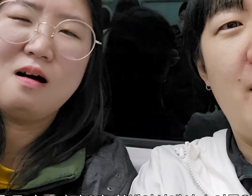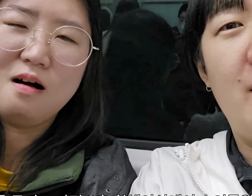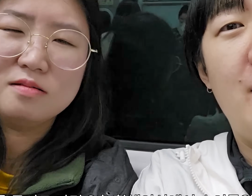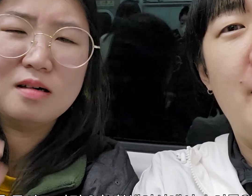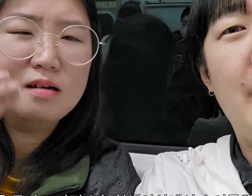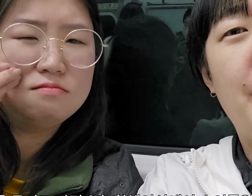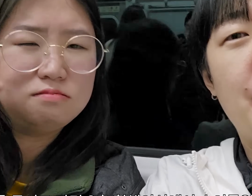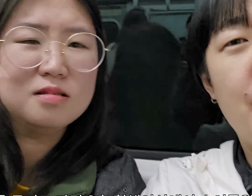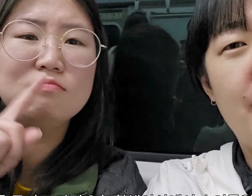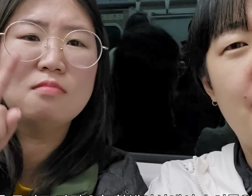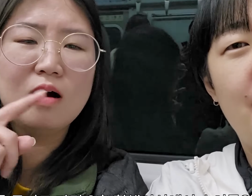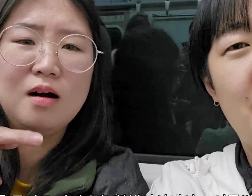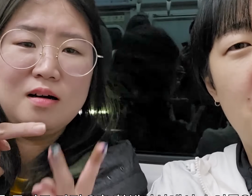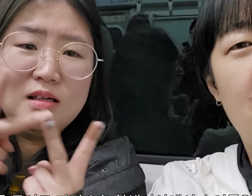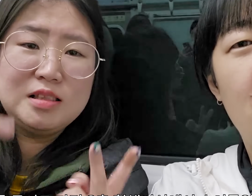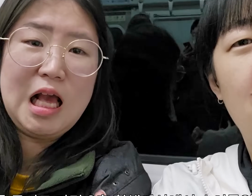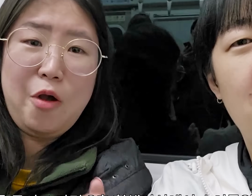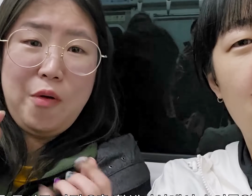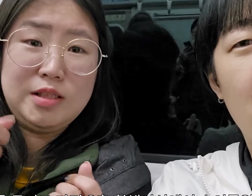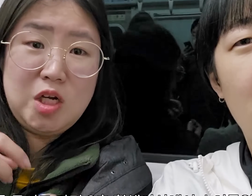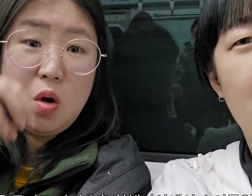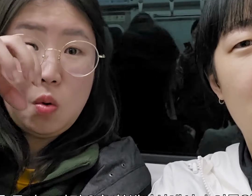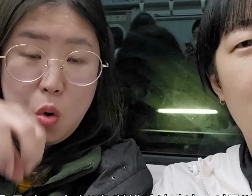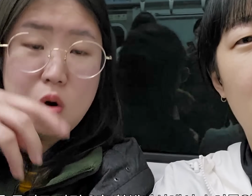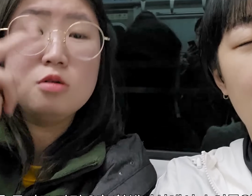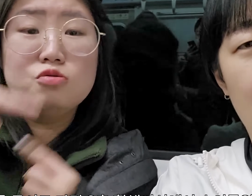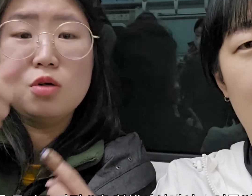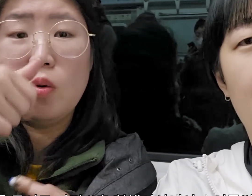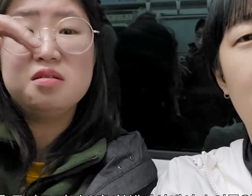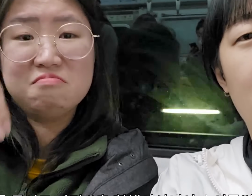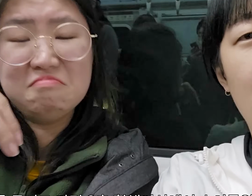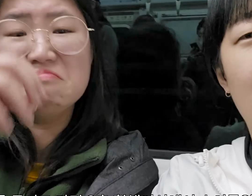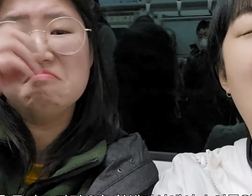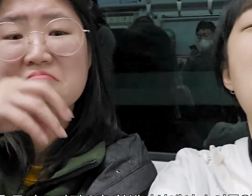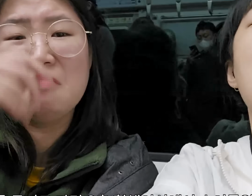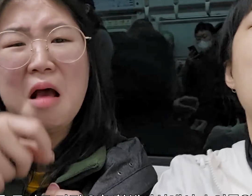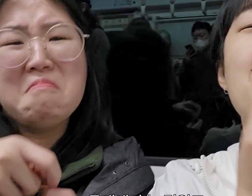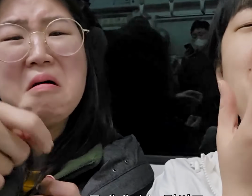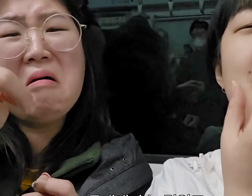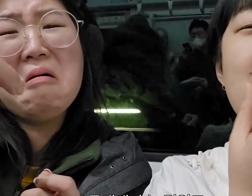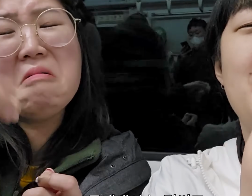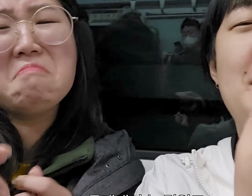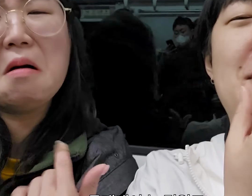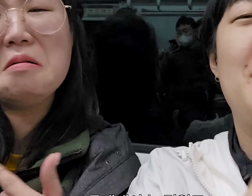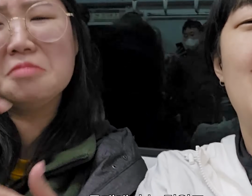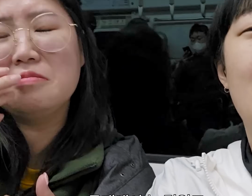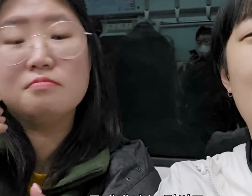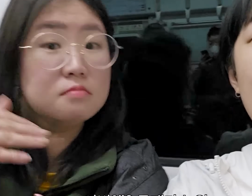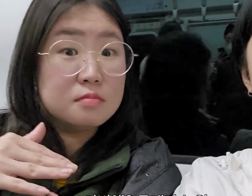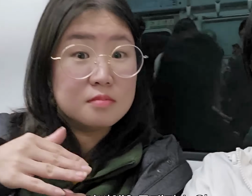Usually, I watch from the 2nd floor wheelchair section to access sign language interpretation, But the stage always felt so far away.